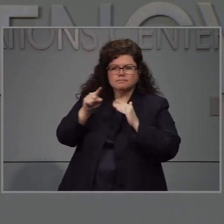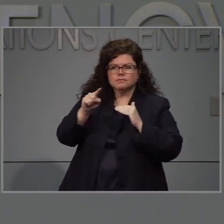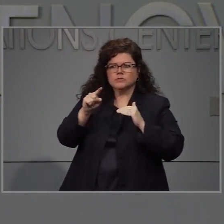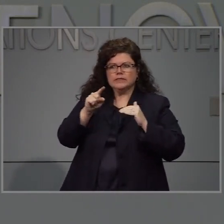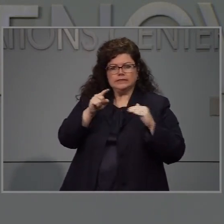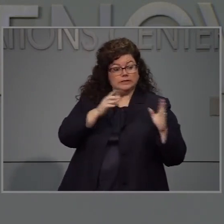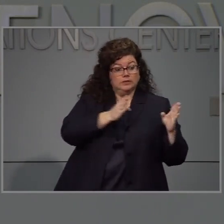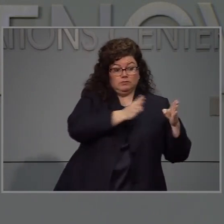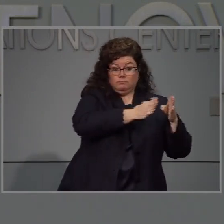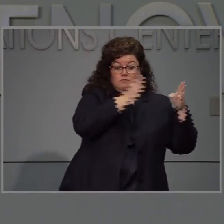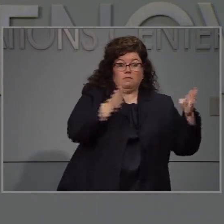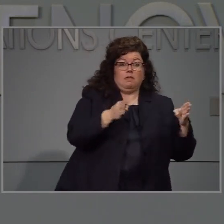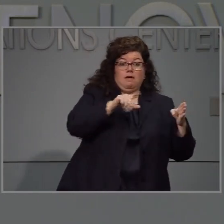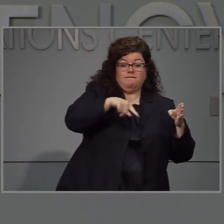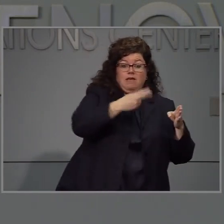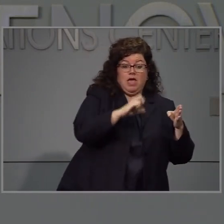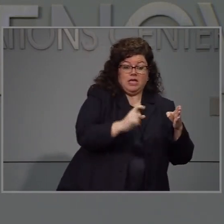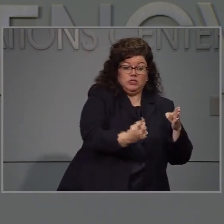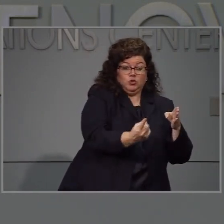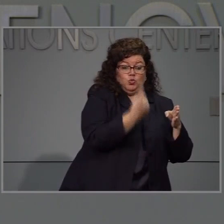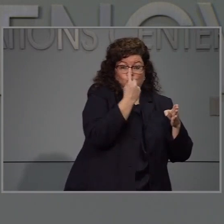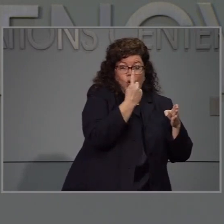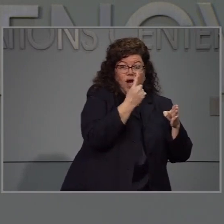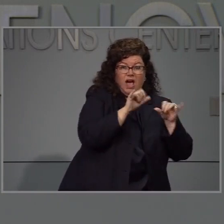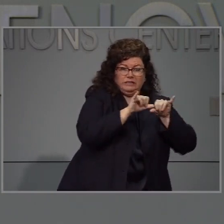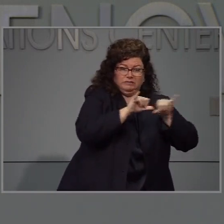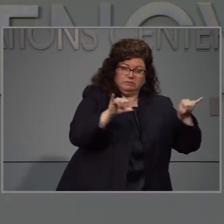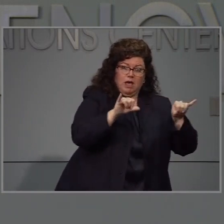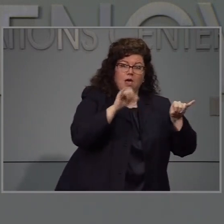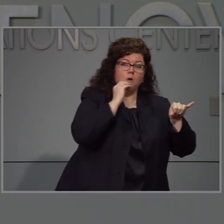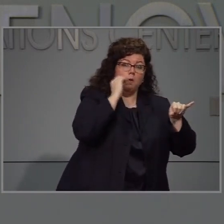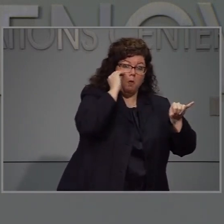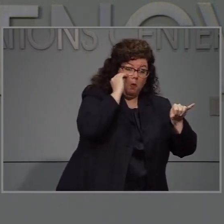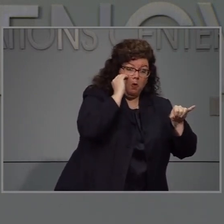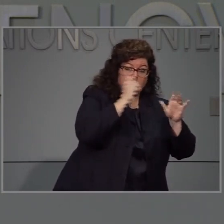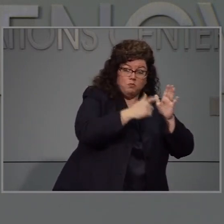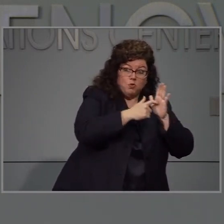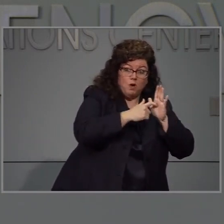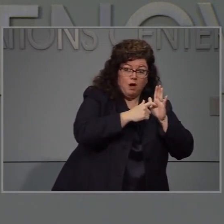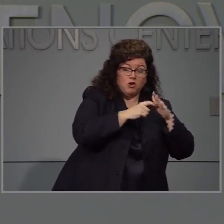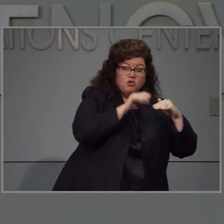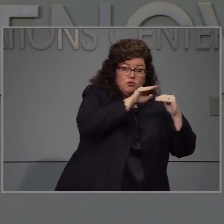THOSE TRANSFER. A LONG PERIOD OF TIME AND AT WHAT WE WOULD SAY IS THAT WE CONTEMPLATED A 2 WEEK PERIOD FOR THIS PHASE, ONE BECAUSE THEY WANTED TO MAKE